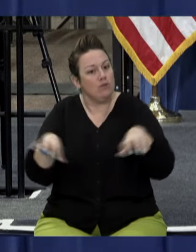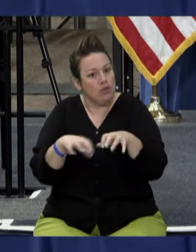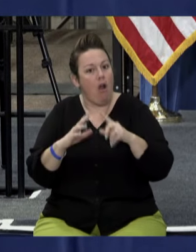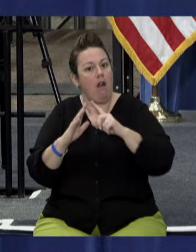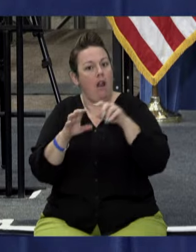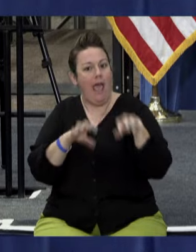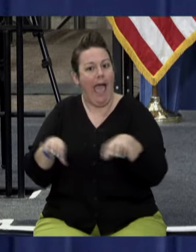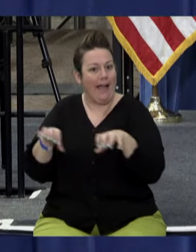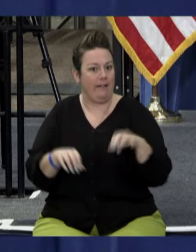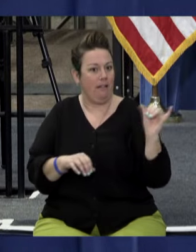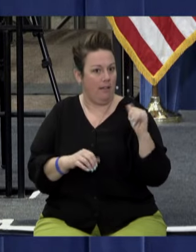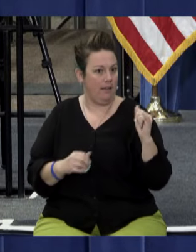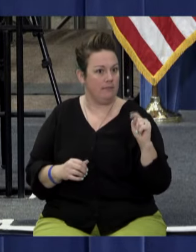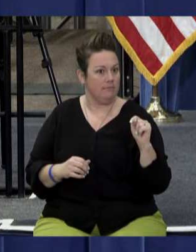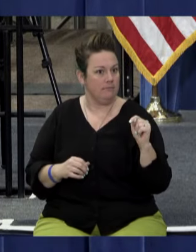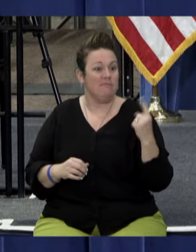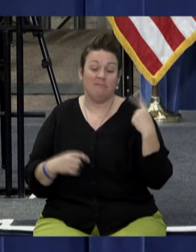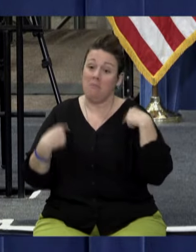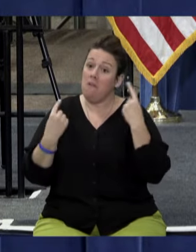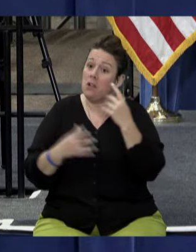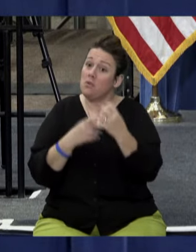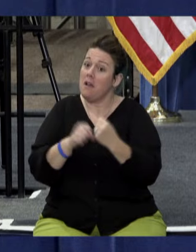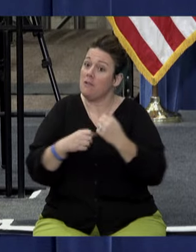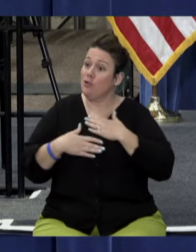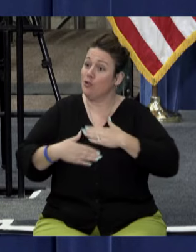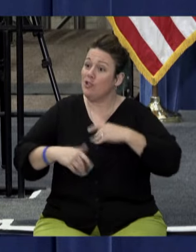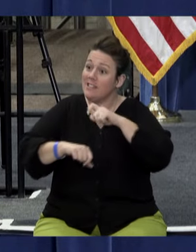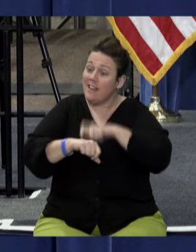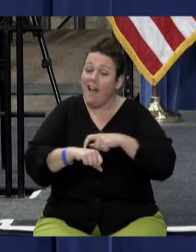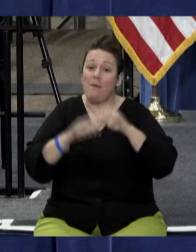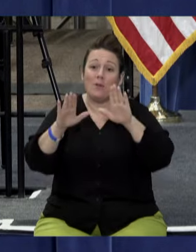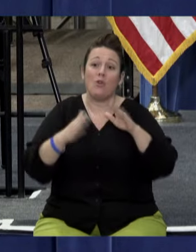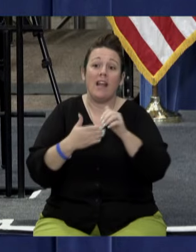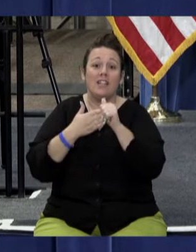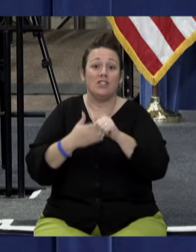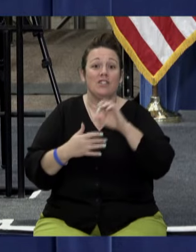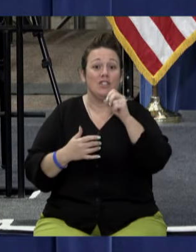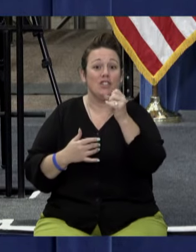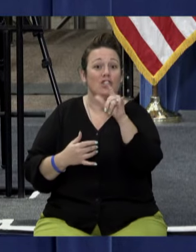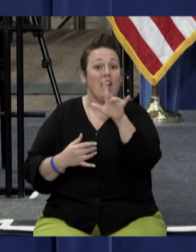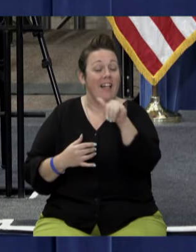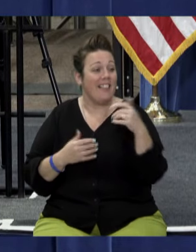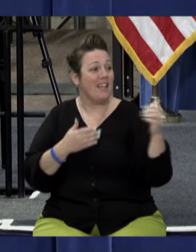And one of the areas that we've had a great time is -- I've the great leadership from Shelley from when we served together in the House and now in the Senate,